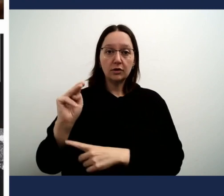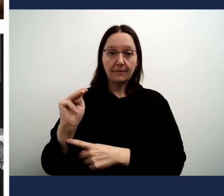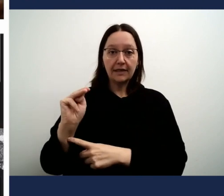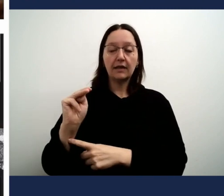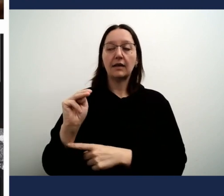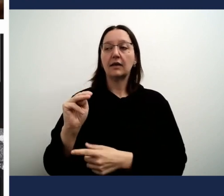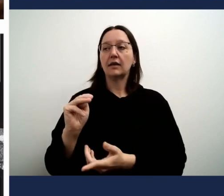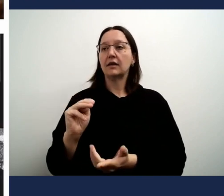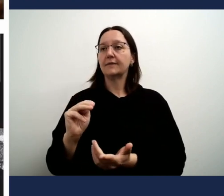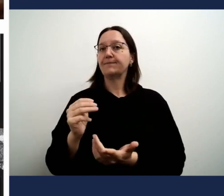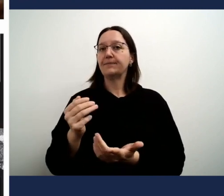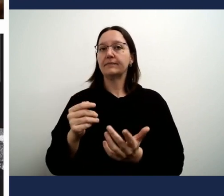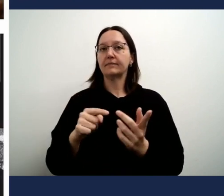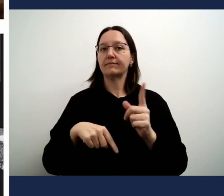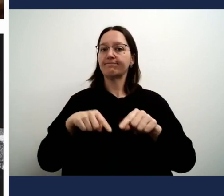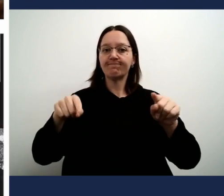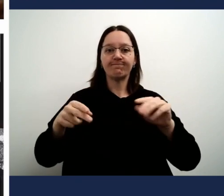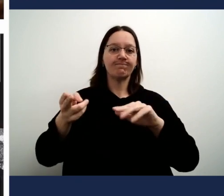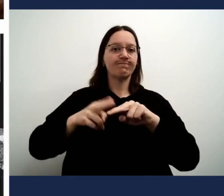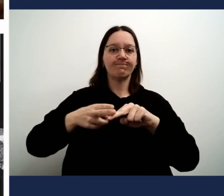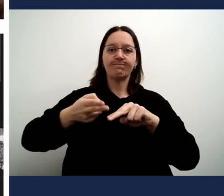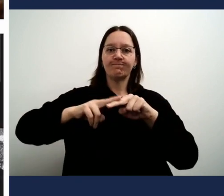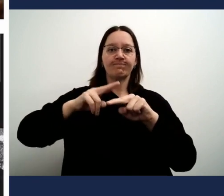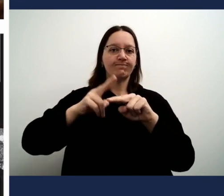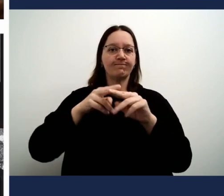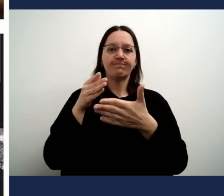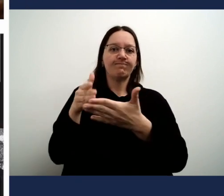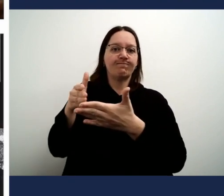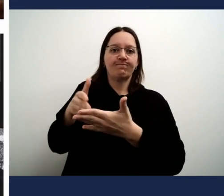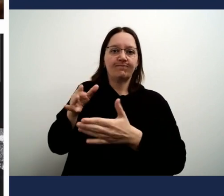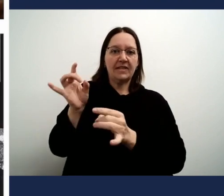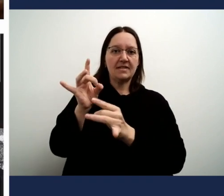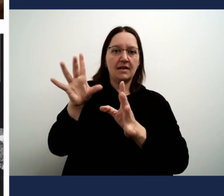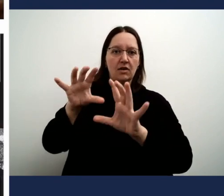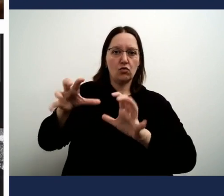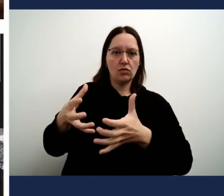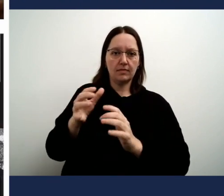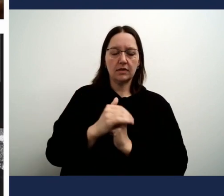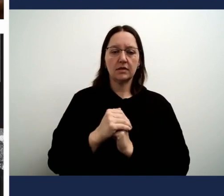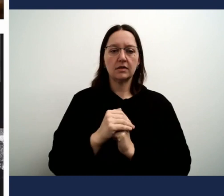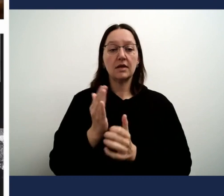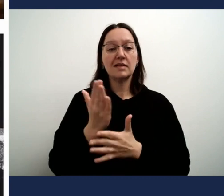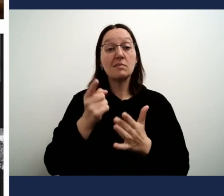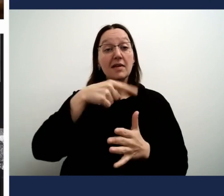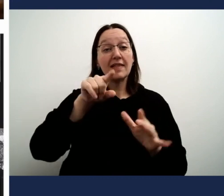slide. And all of those tropes